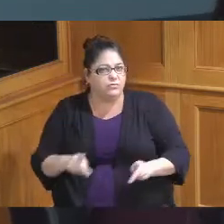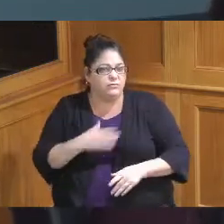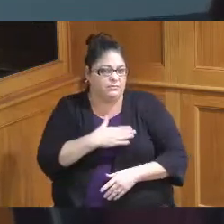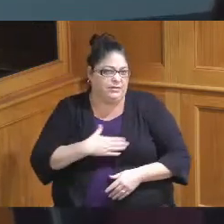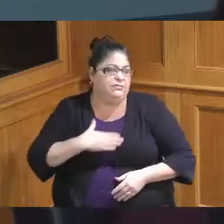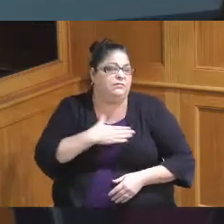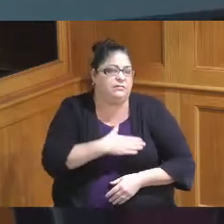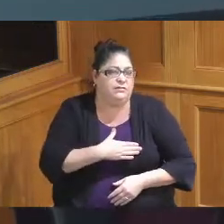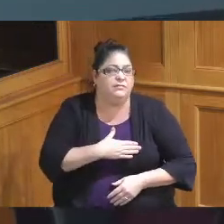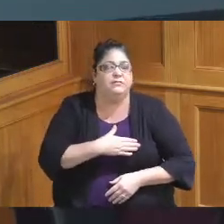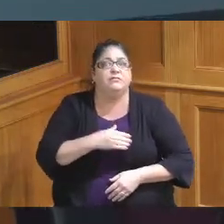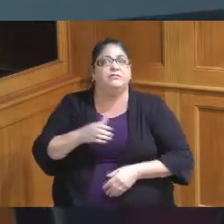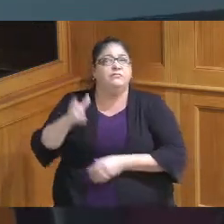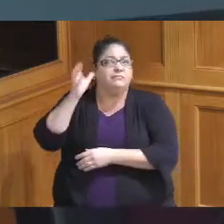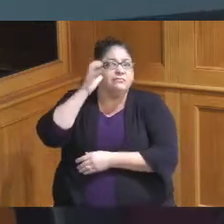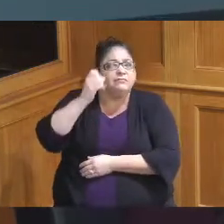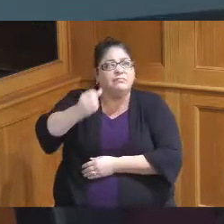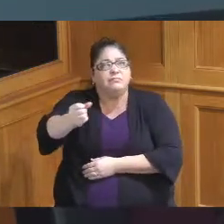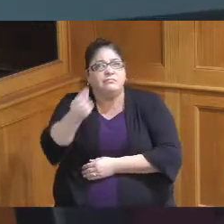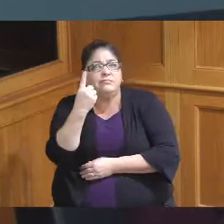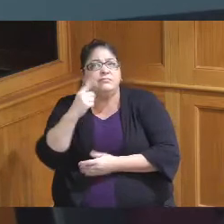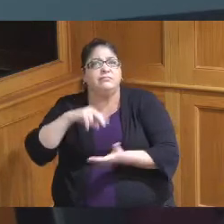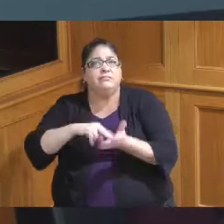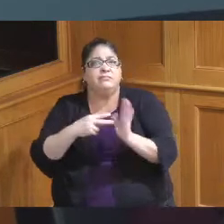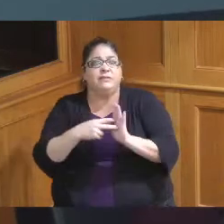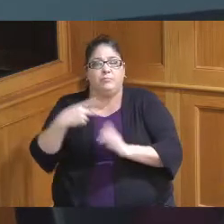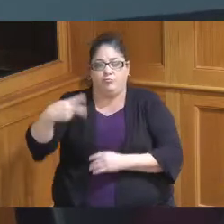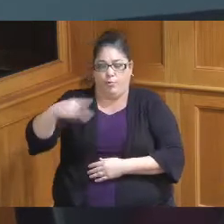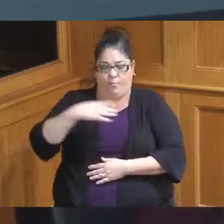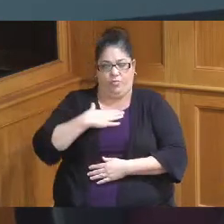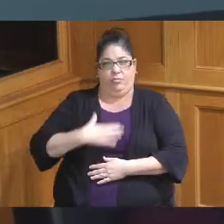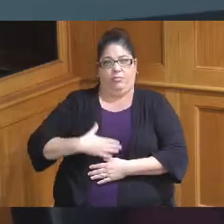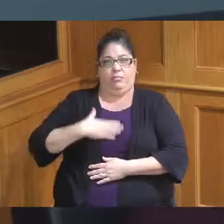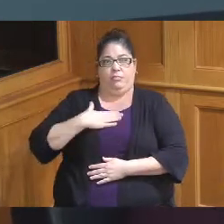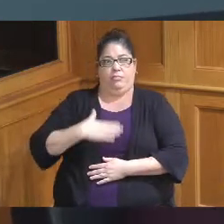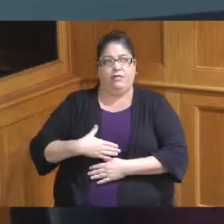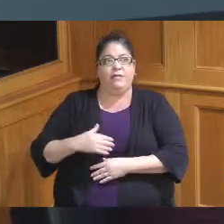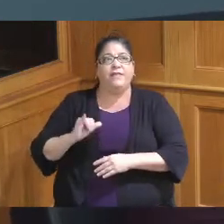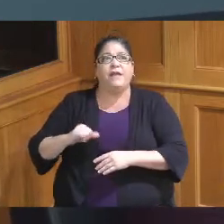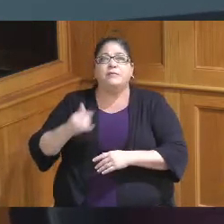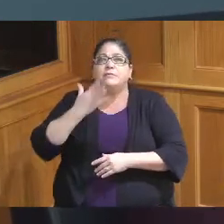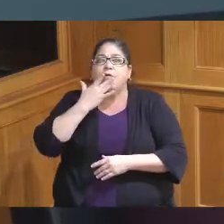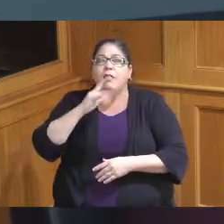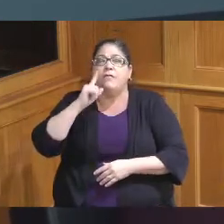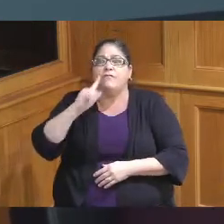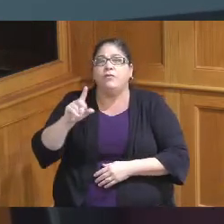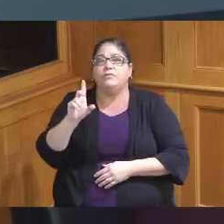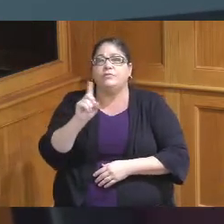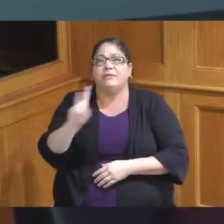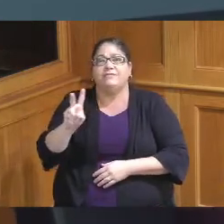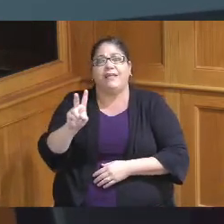listening we're wearing purple which is the color that is used in October for domestic violence and